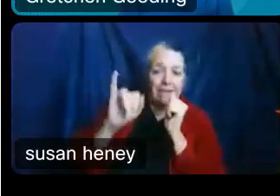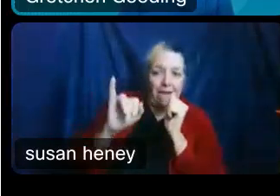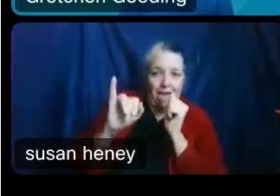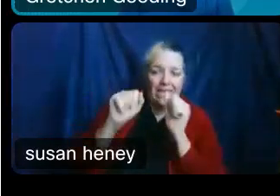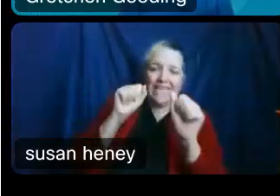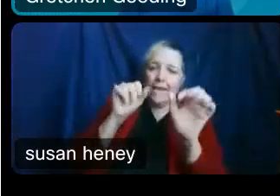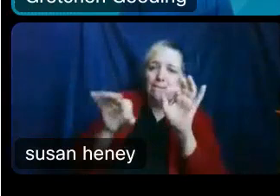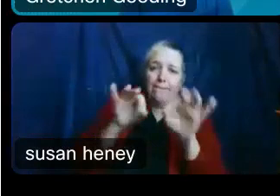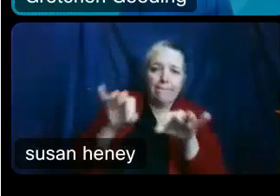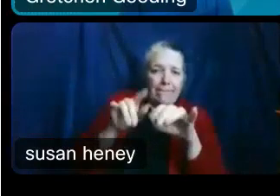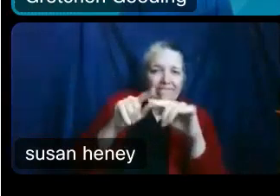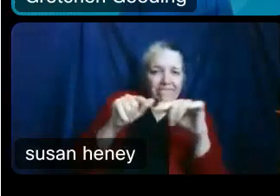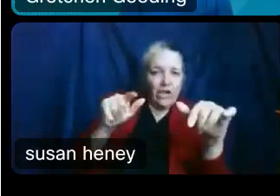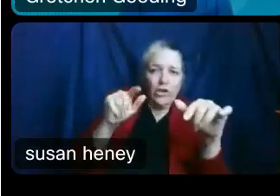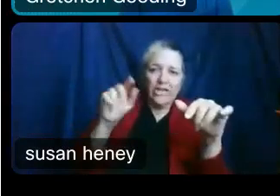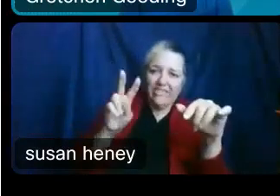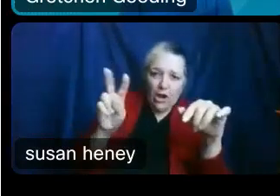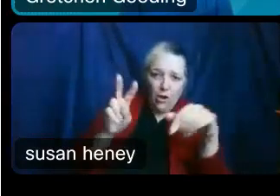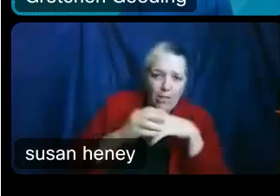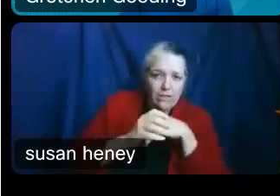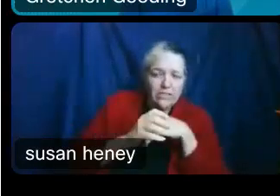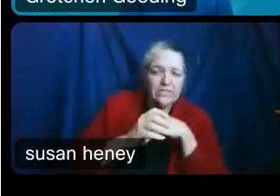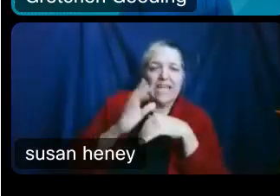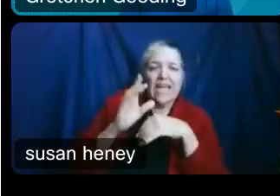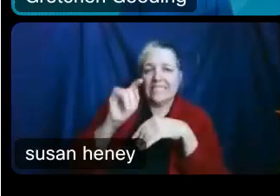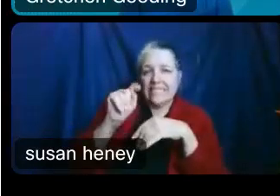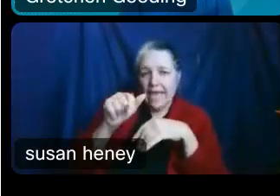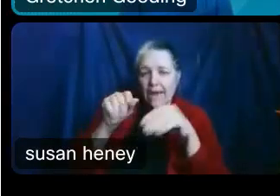and multiple datasets and place them in raw format for the layout of your choice. The